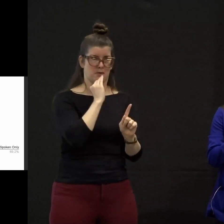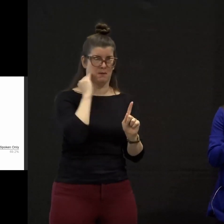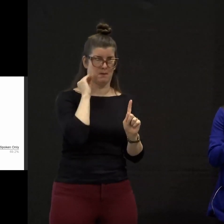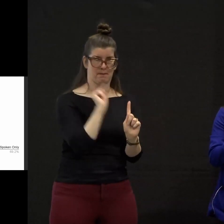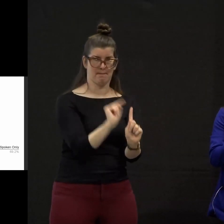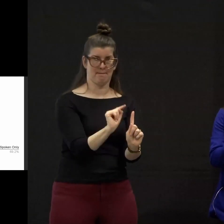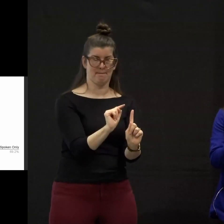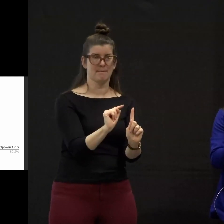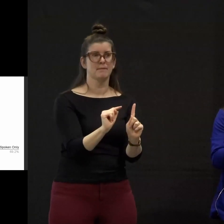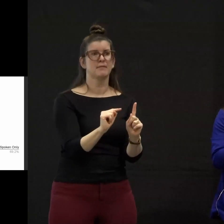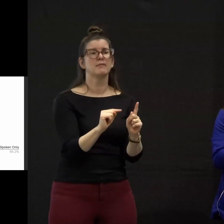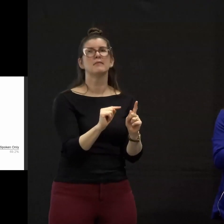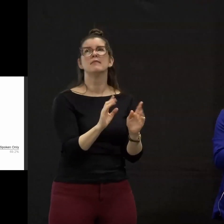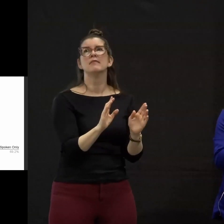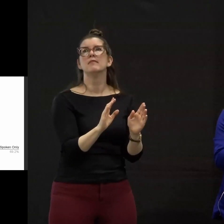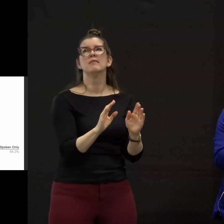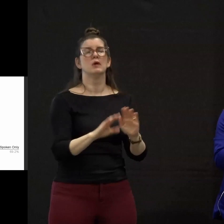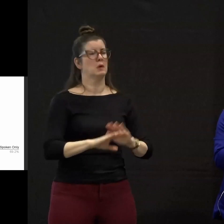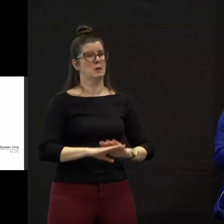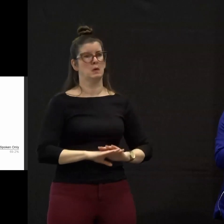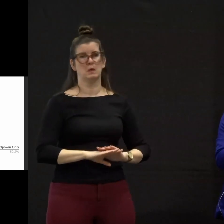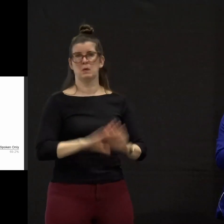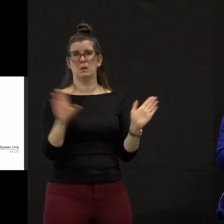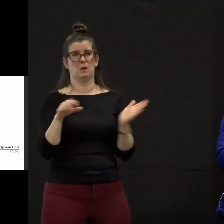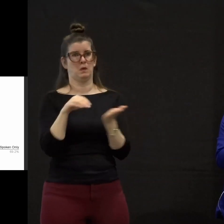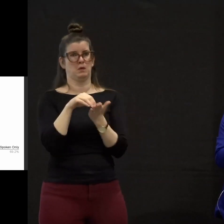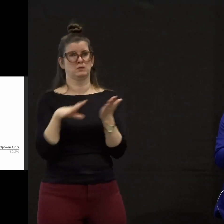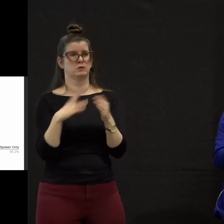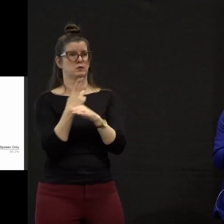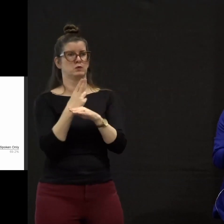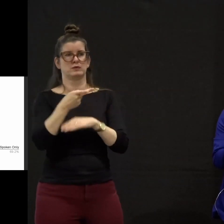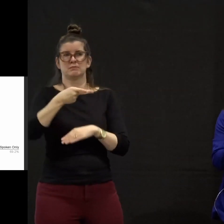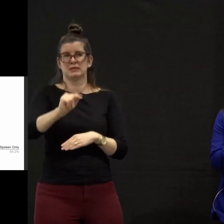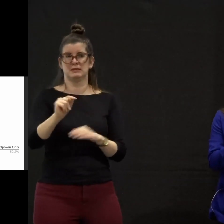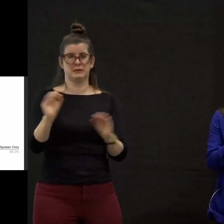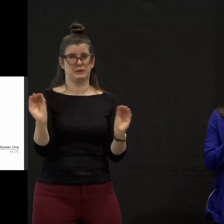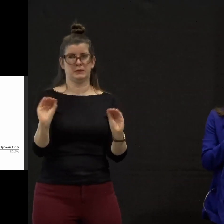We did not have any kiddos who were using protactile, but one wanted to,